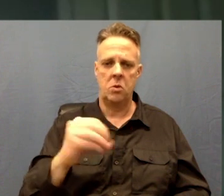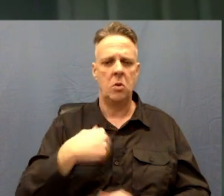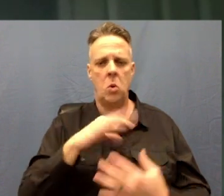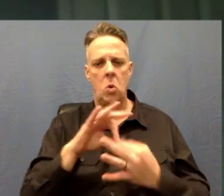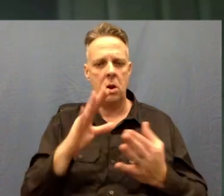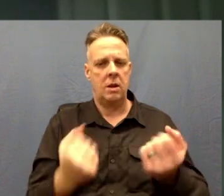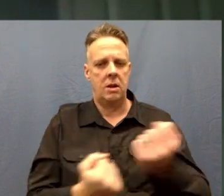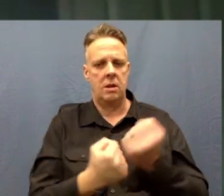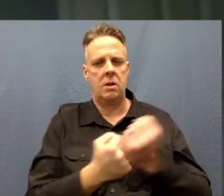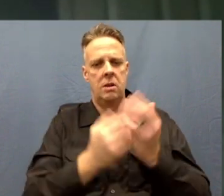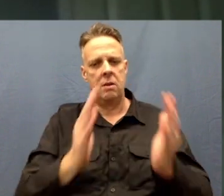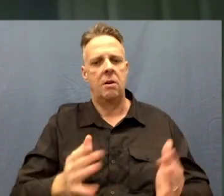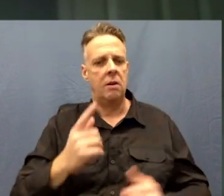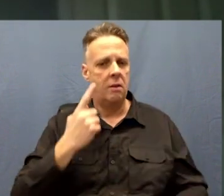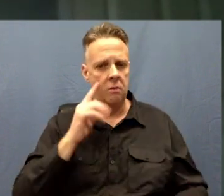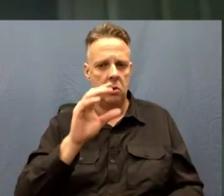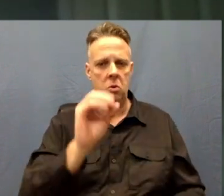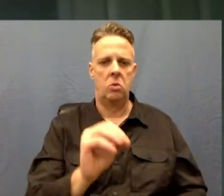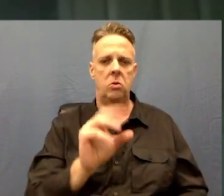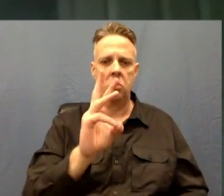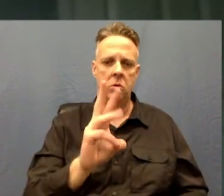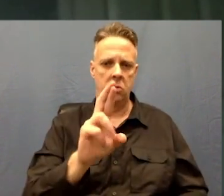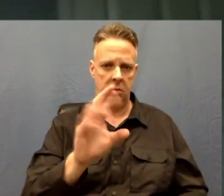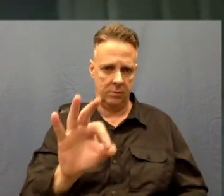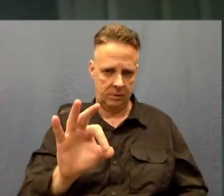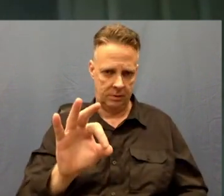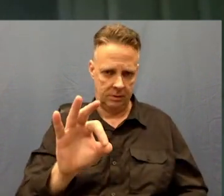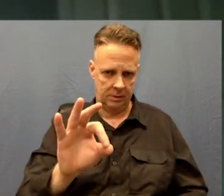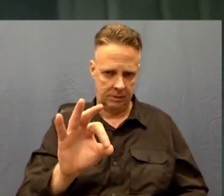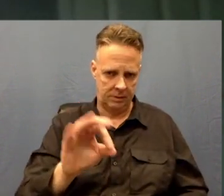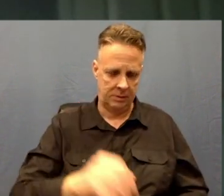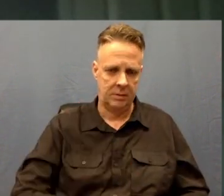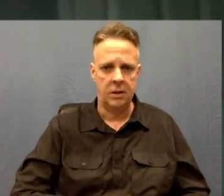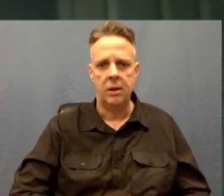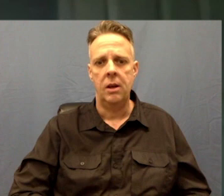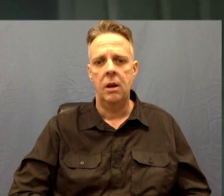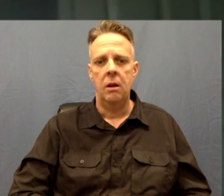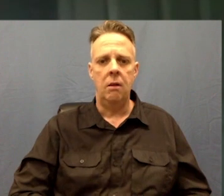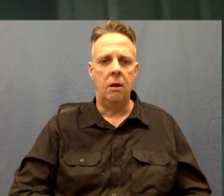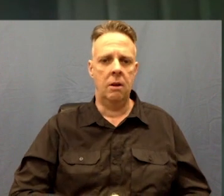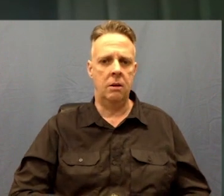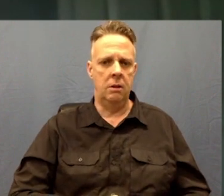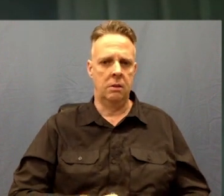NAVIGATORS FOR THE OREGON WORKER RELIEF FUND. WE HAVE BEEN PROVIDING SUPPORT RESOURCES FOR OUR COMMUNITIES